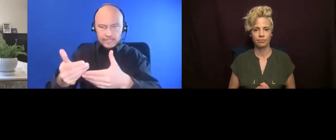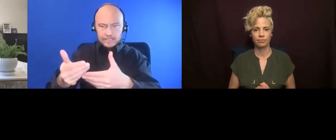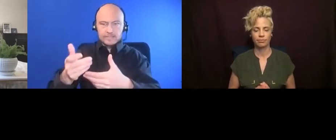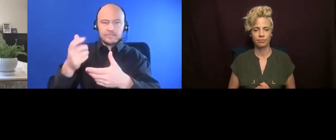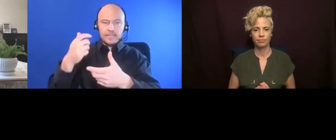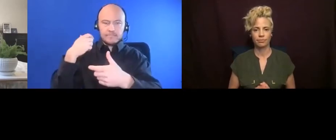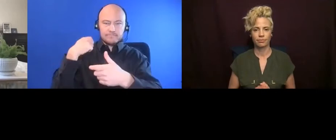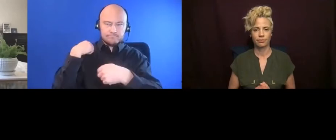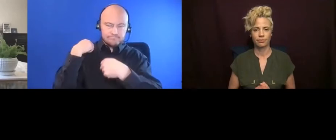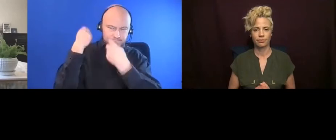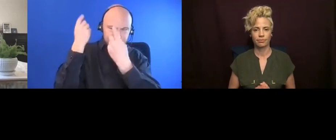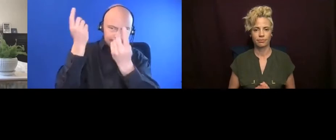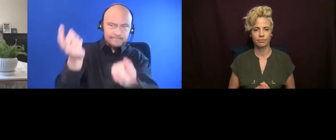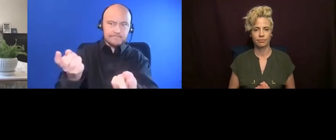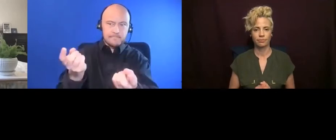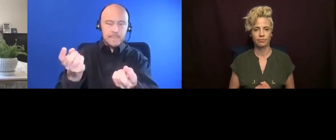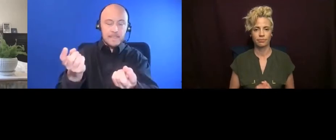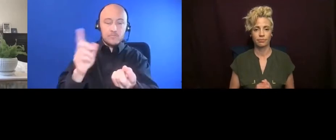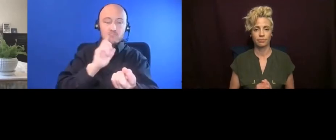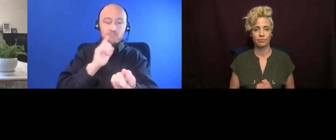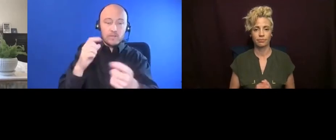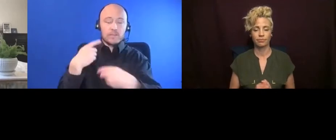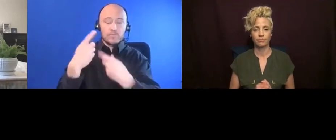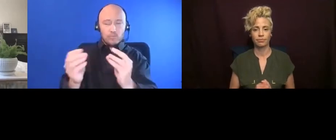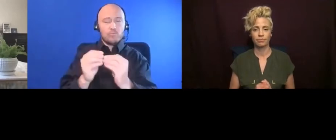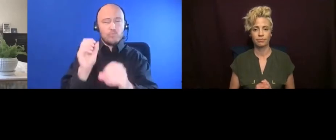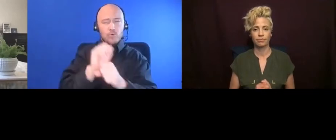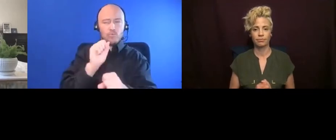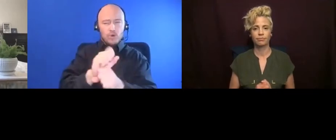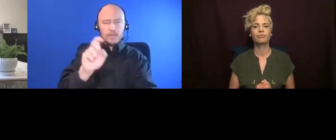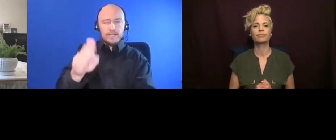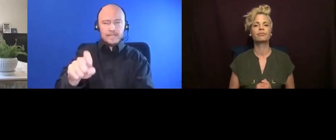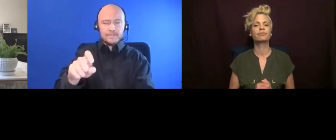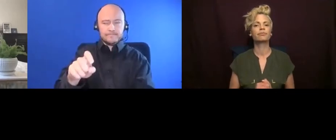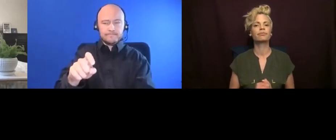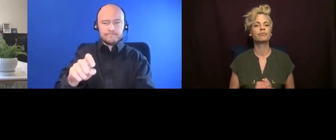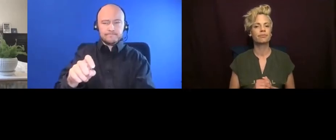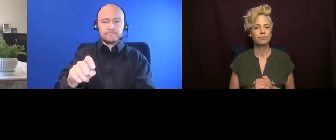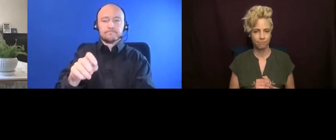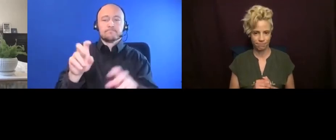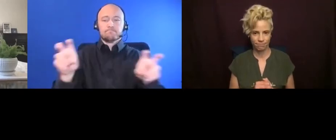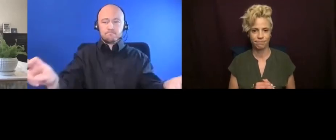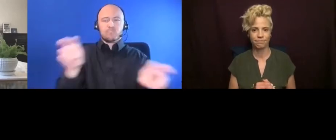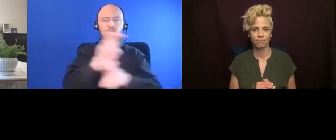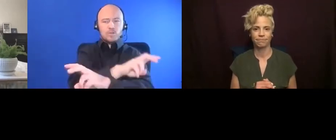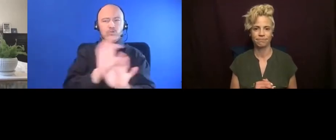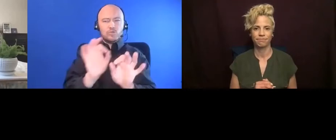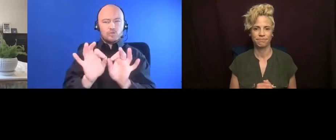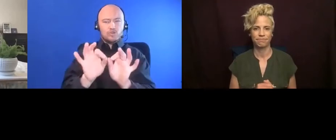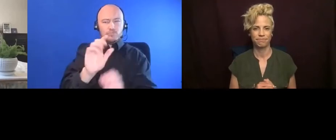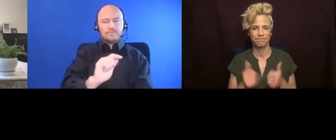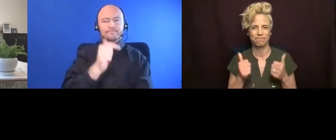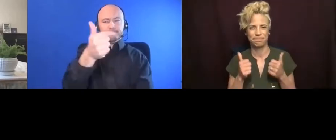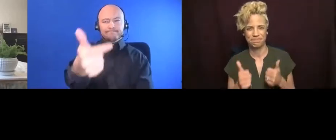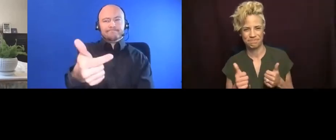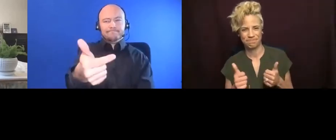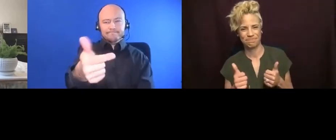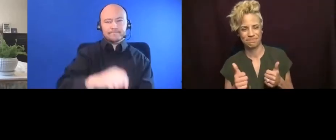and we've come far and that more work remains. So, with all that said, I'm curious for each of you,